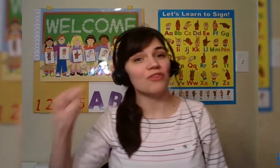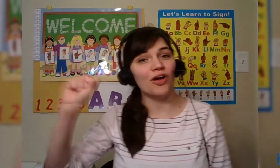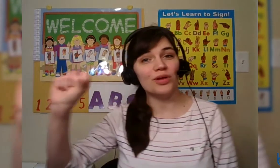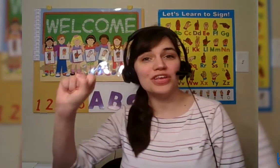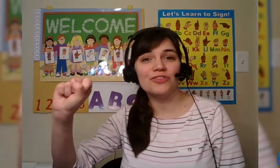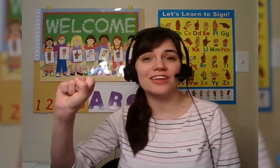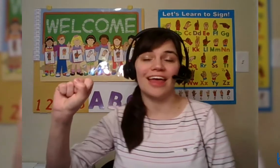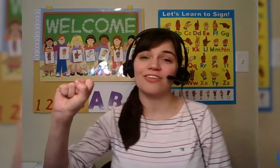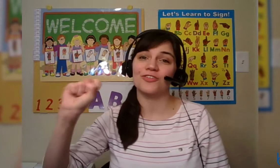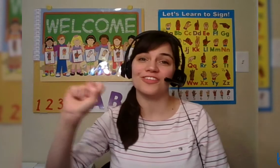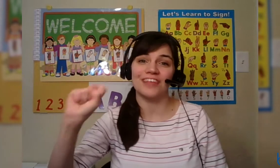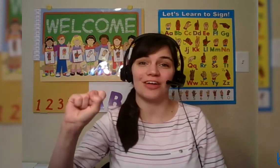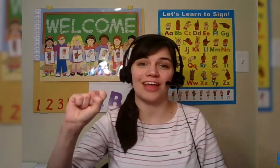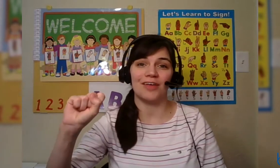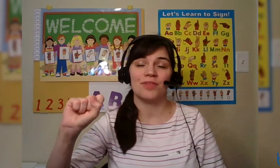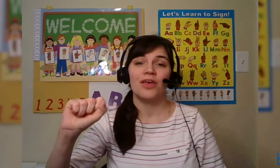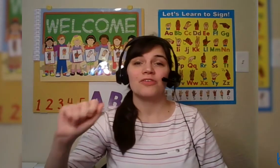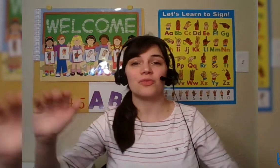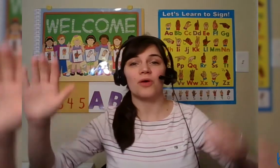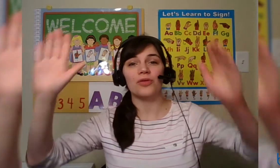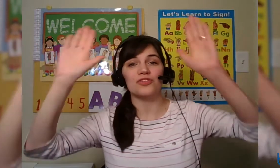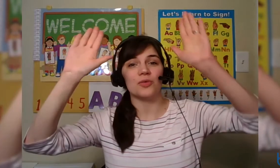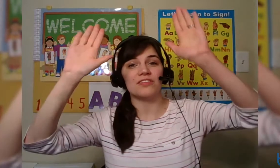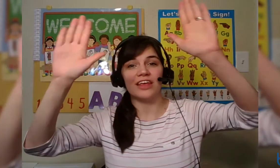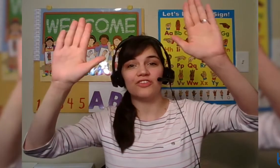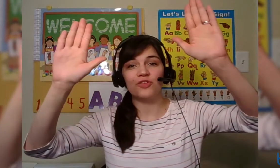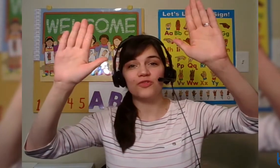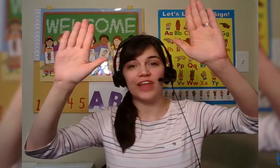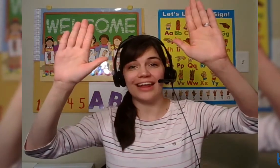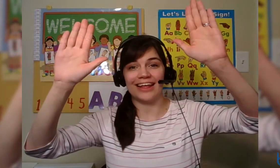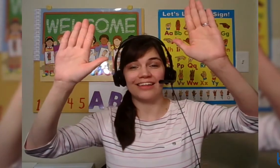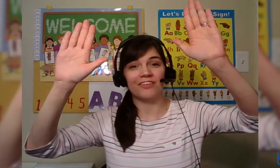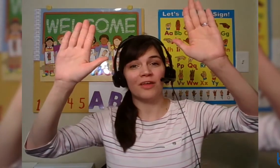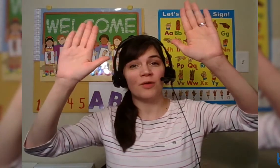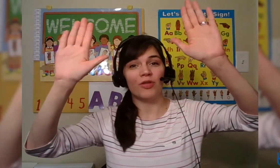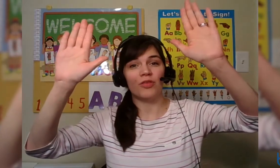already used an S for Saturday, so what we'll do is take two flat hands, put them